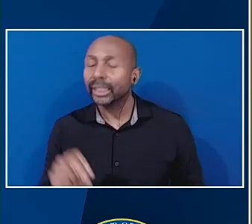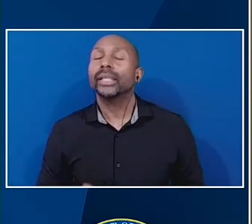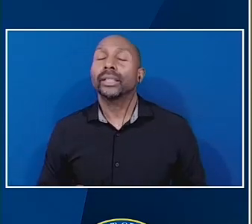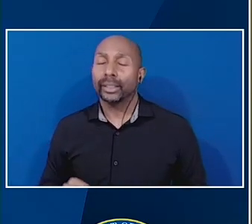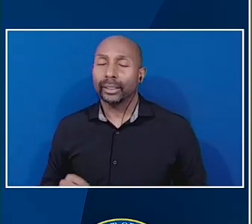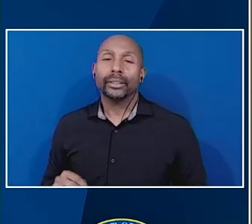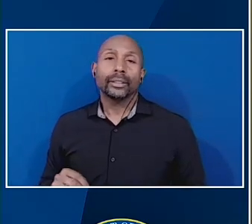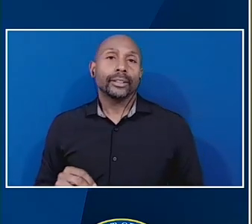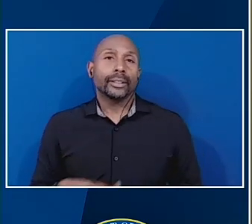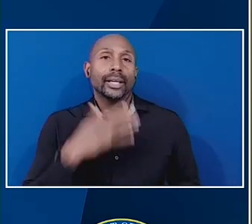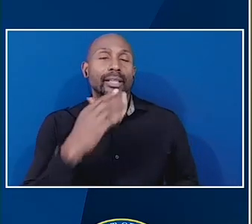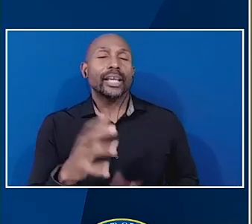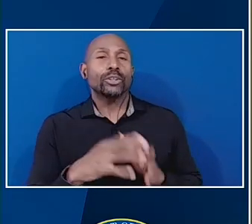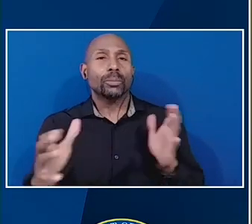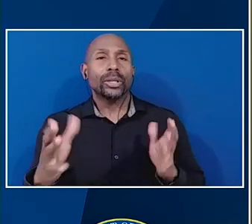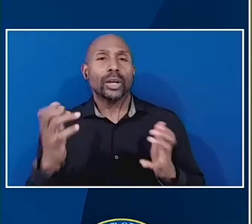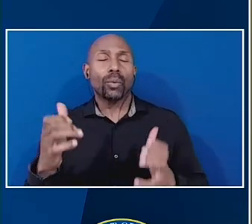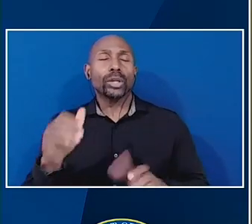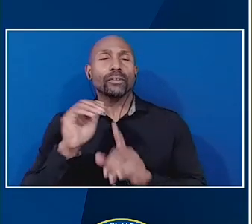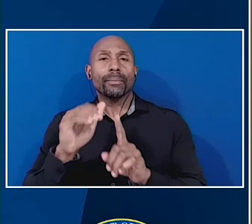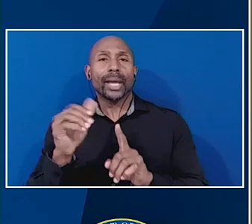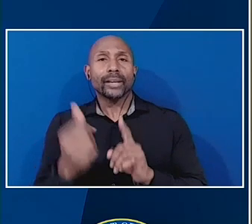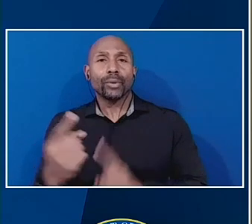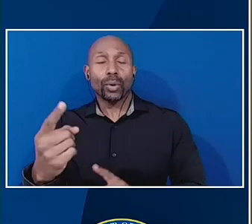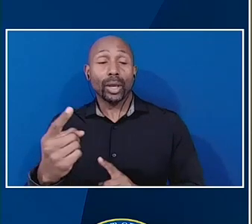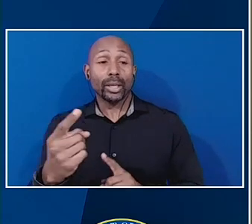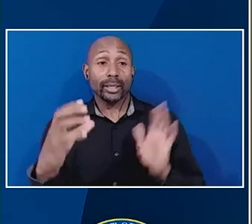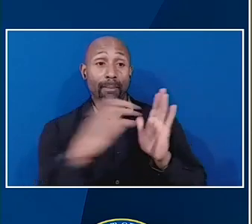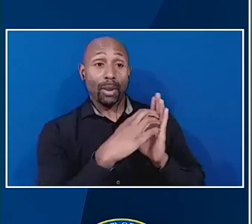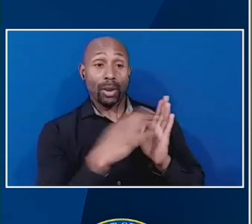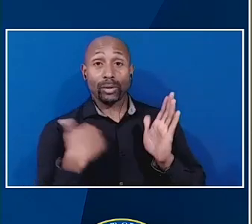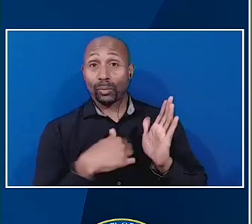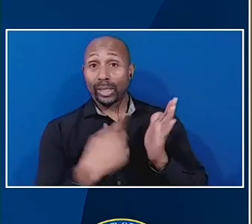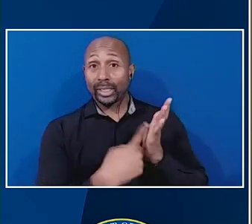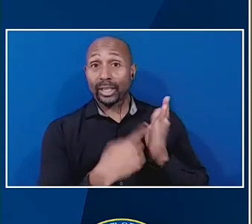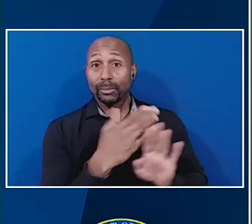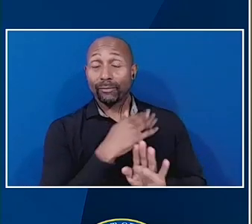talking about before the lunch break was on page 25.